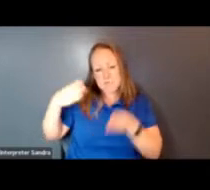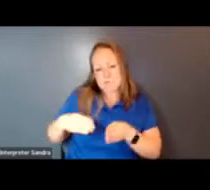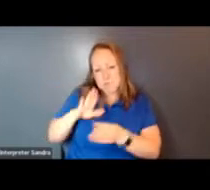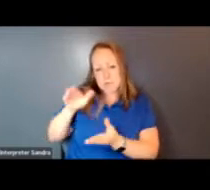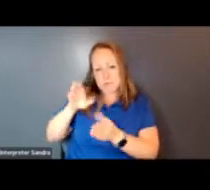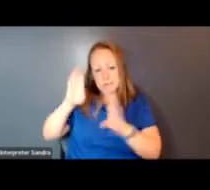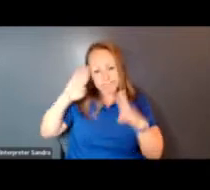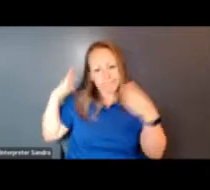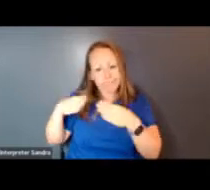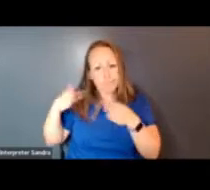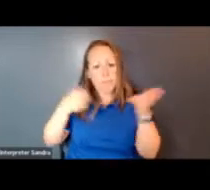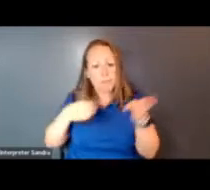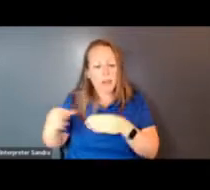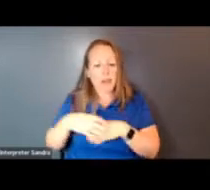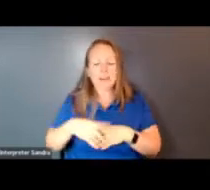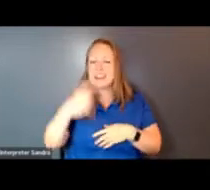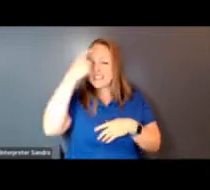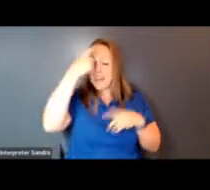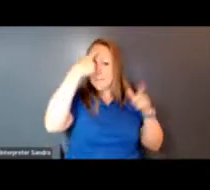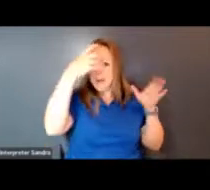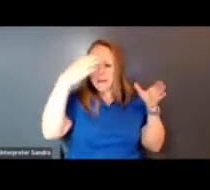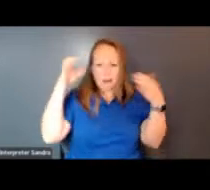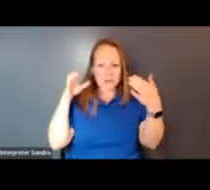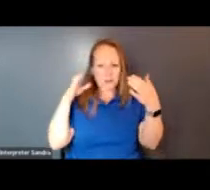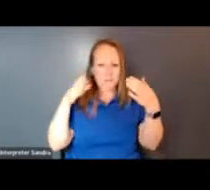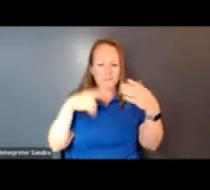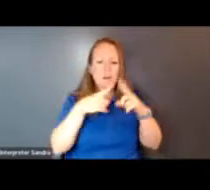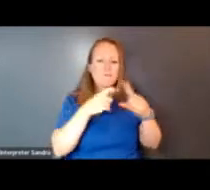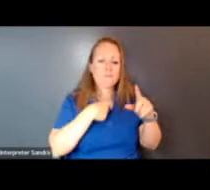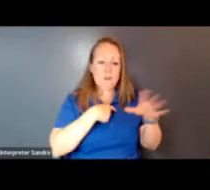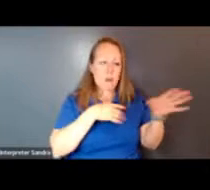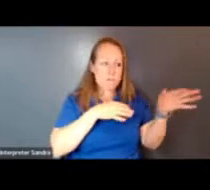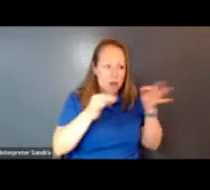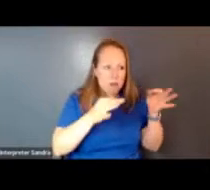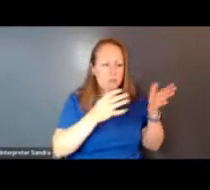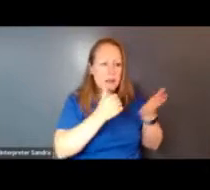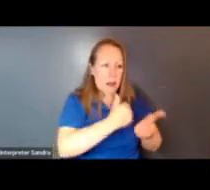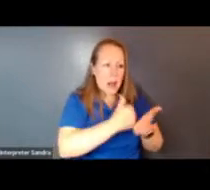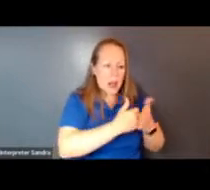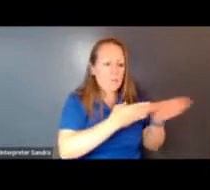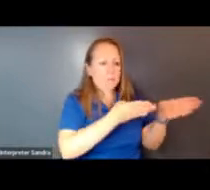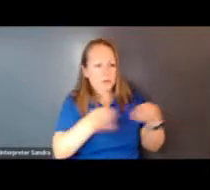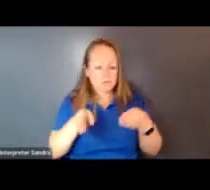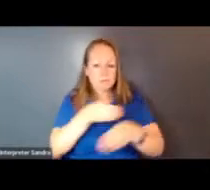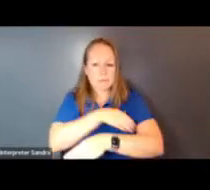managing to empowering someone to be in charge. And it's typically going to require a pretty personalized approach,